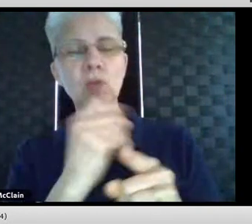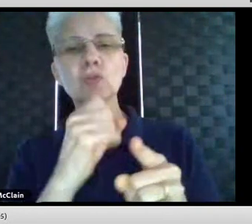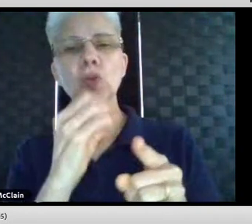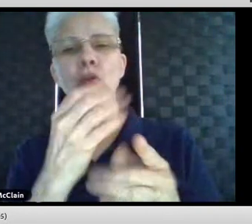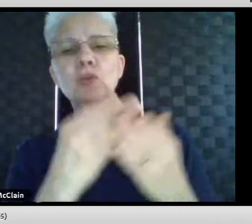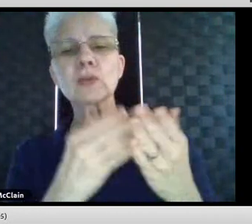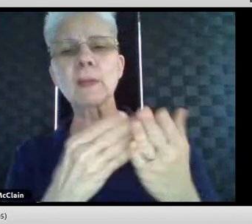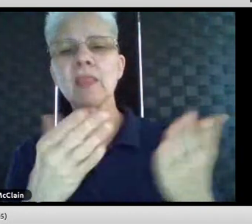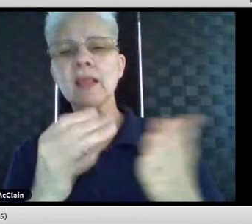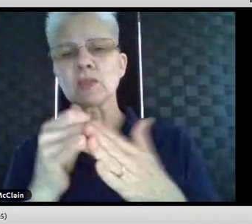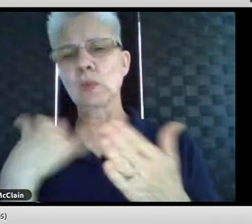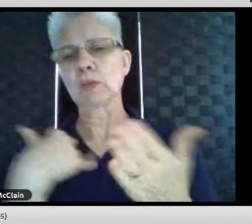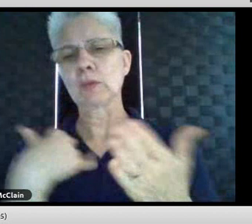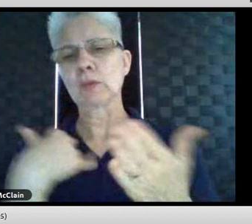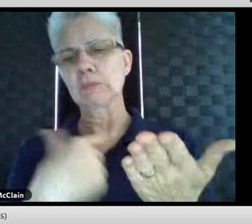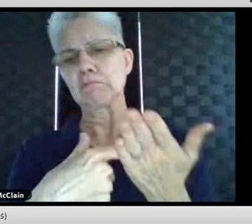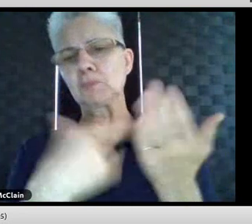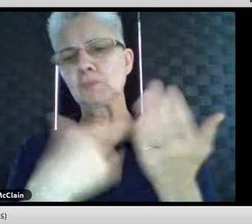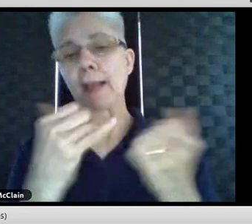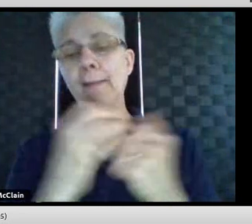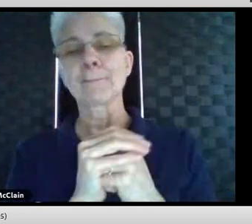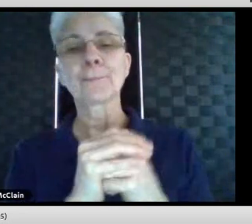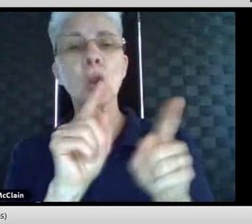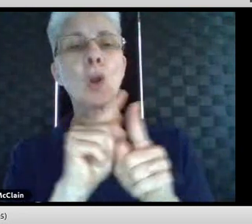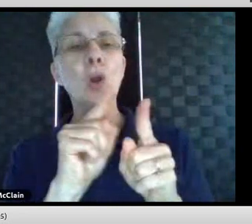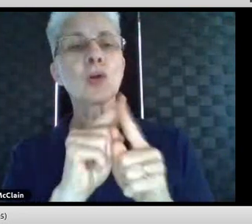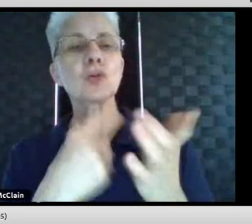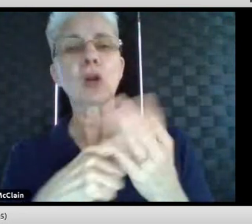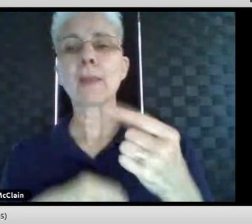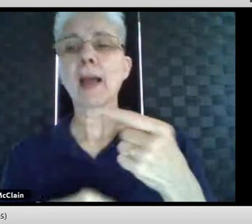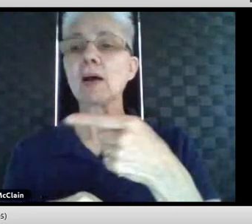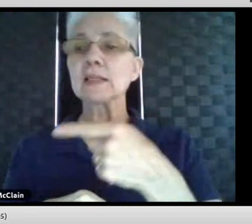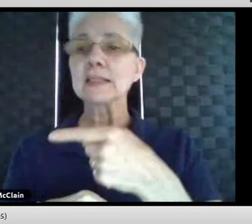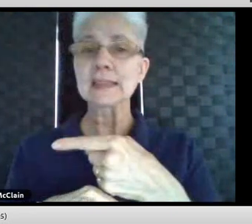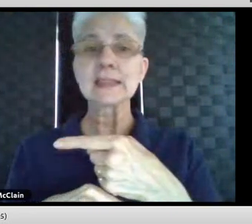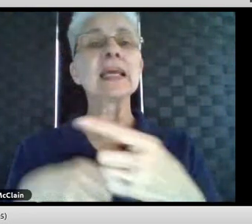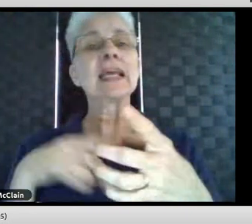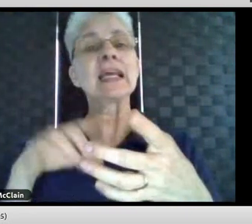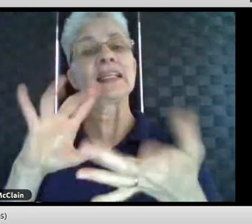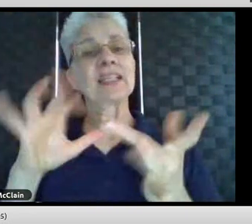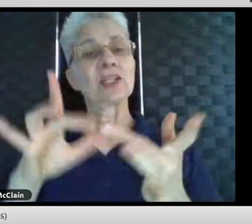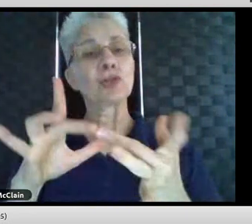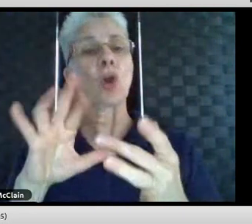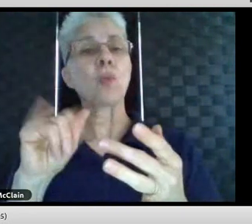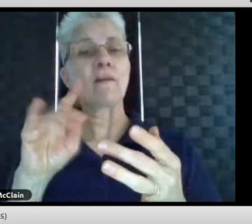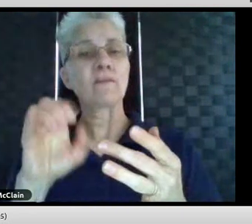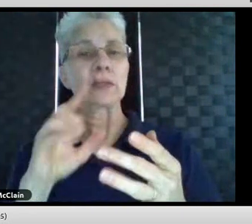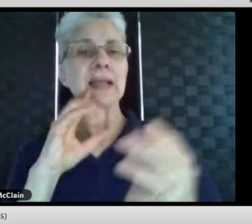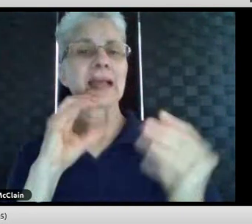So those are some of the things that we're going to talk about today. We're also going to touch on digital reference, that's a class I teach at Alabama,